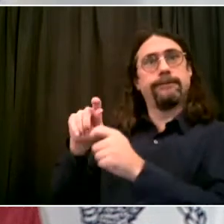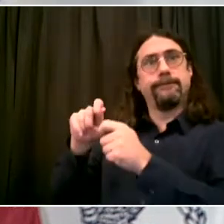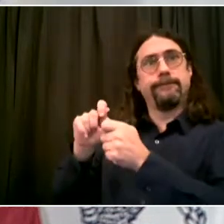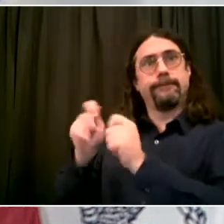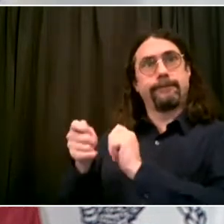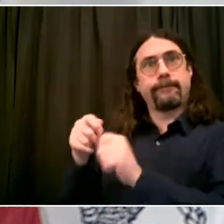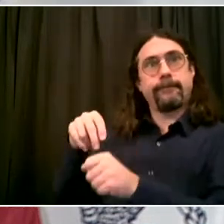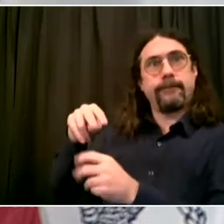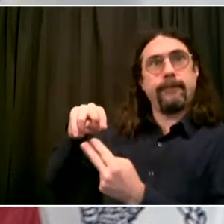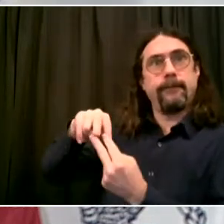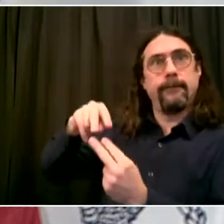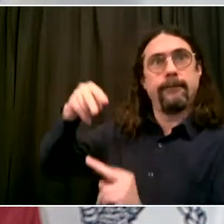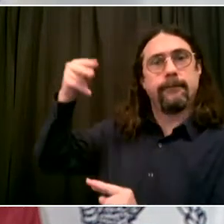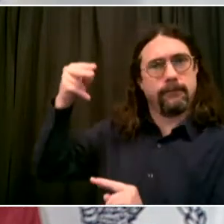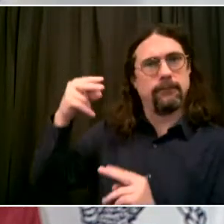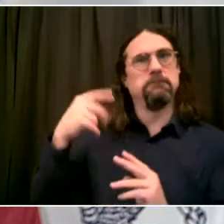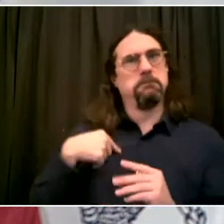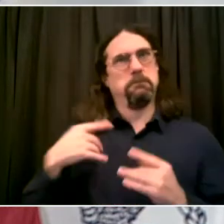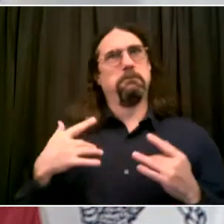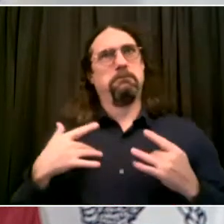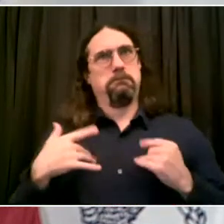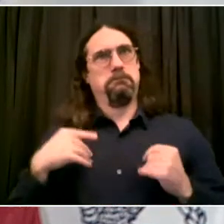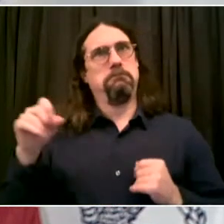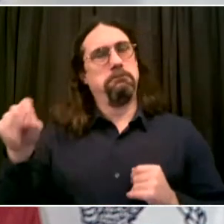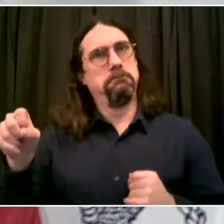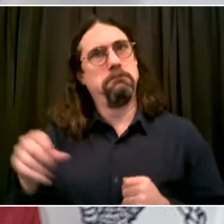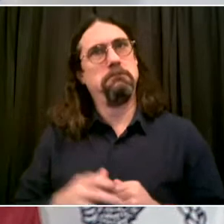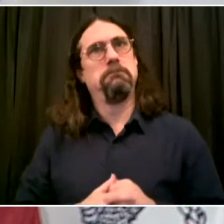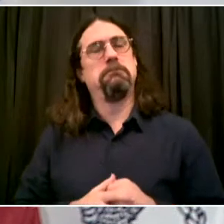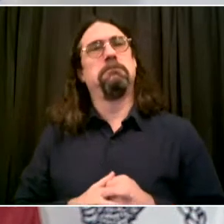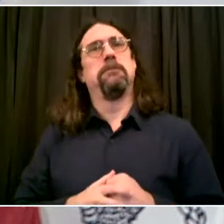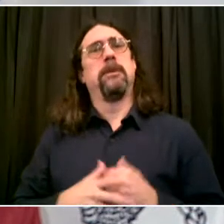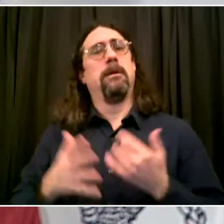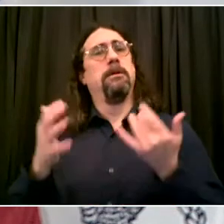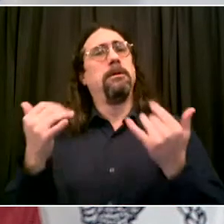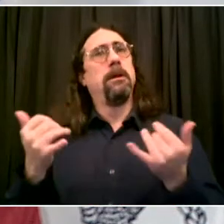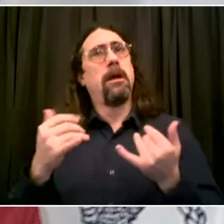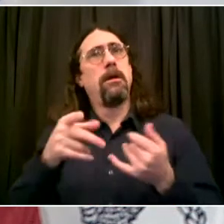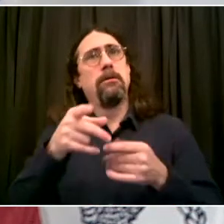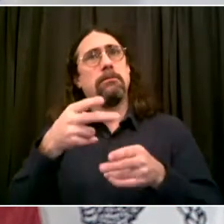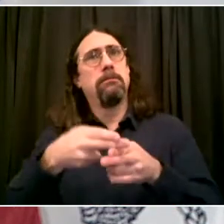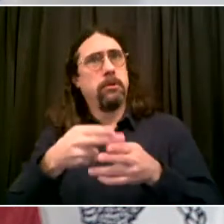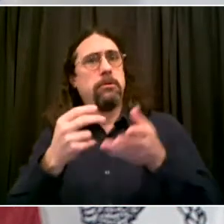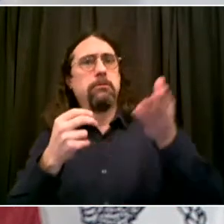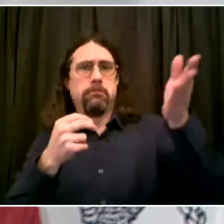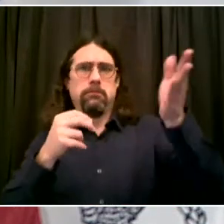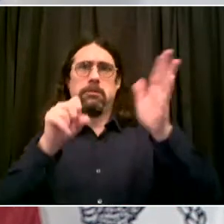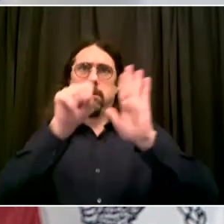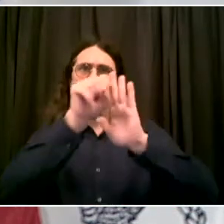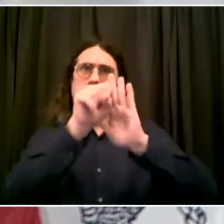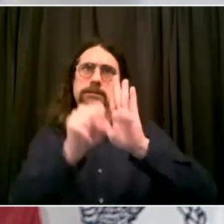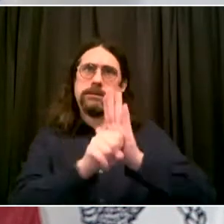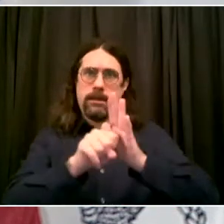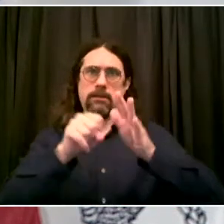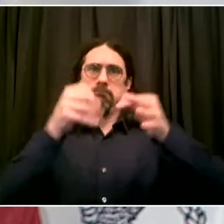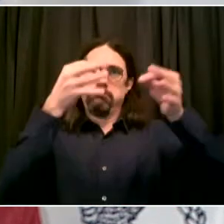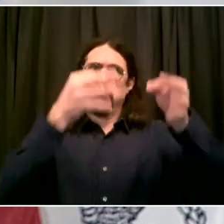THE STATE IS MAKING THESE DECISIONS. I THINK WE SHOULD GO BACK